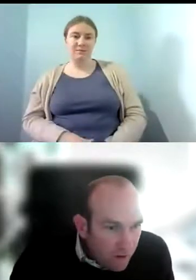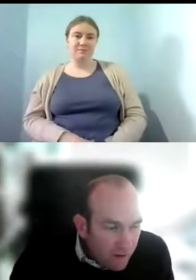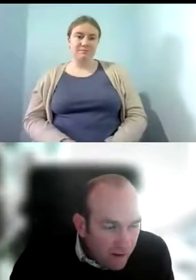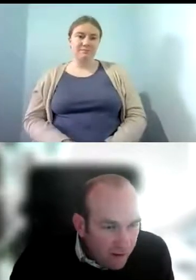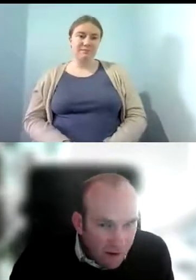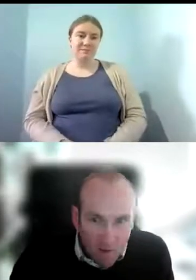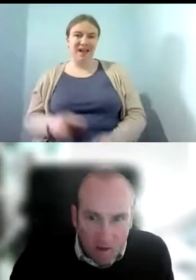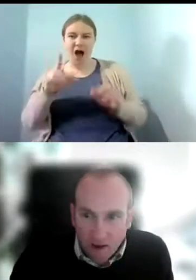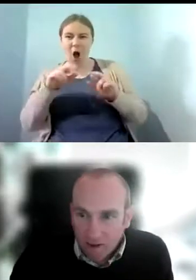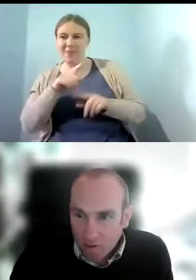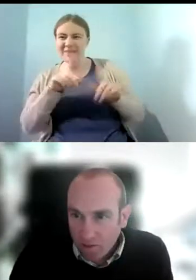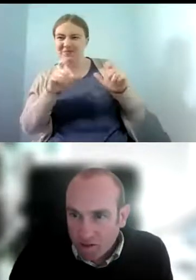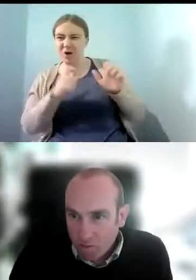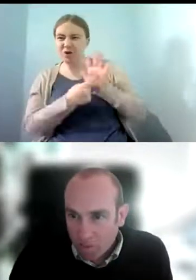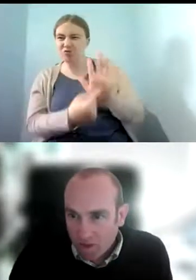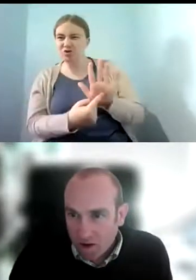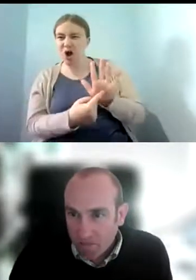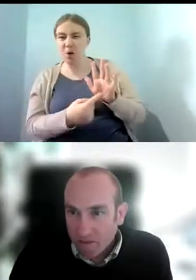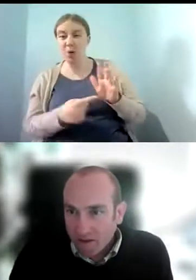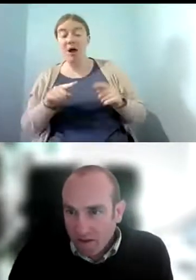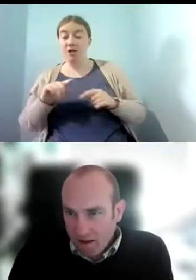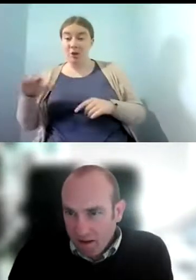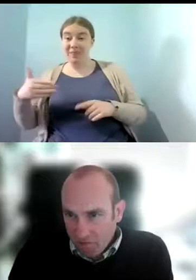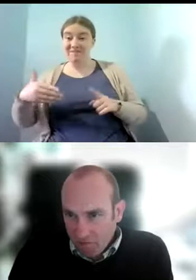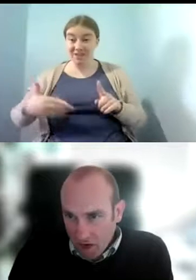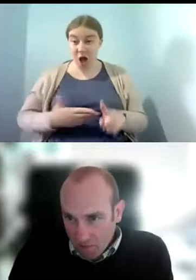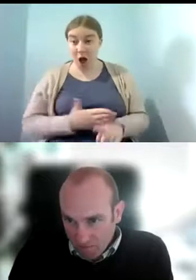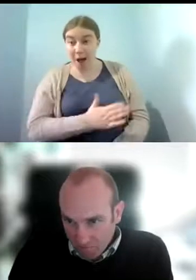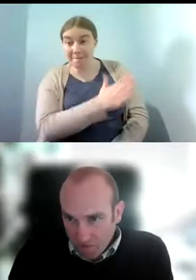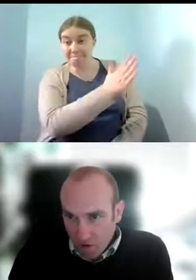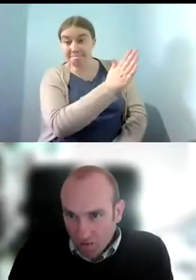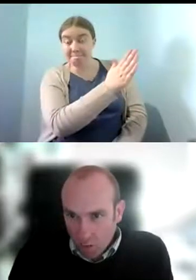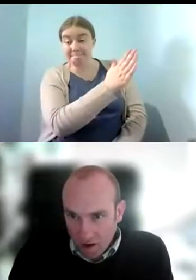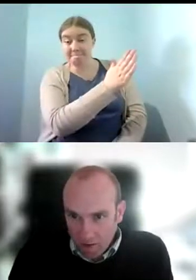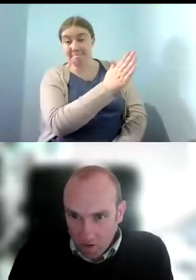would explain it a bit better but a fish swimming upstream if um they find the weir they'll keep